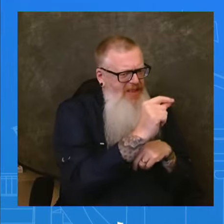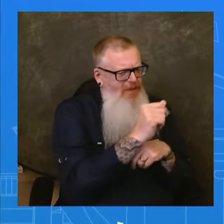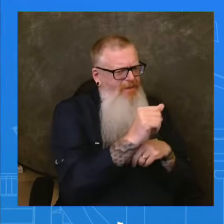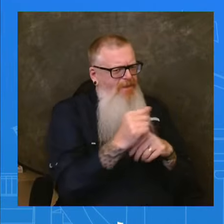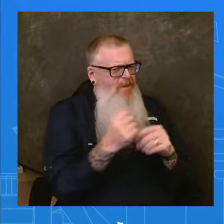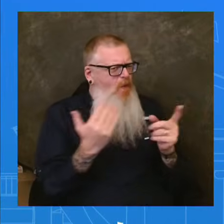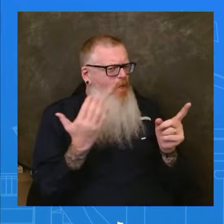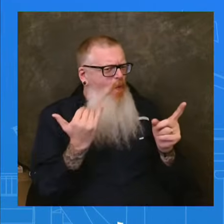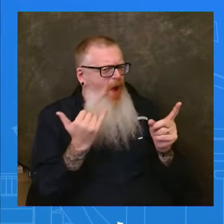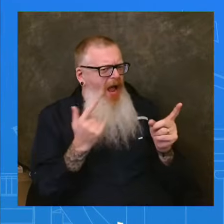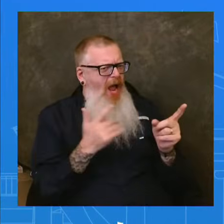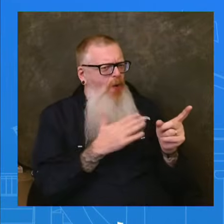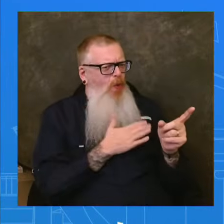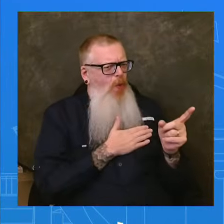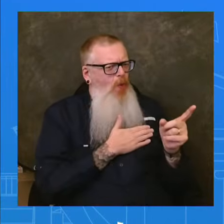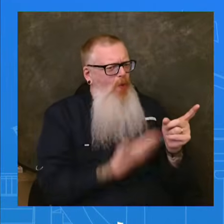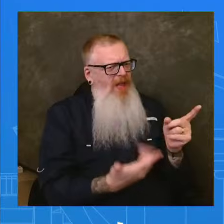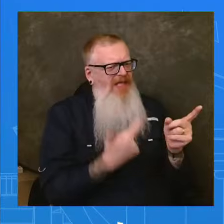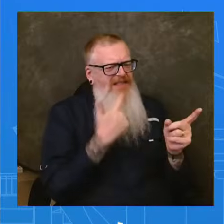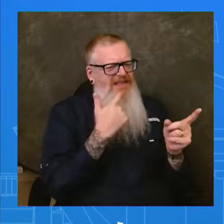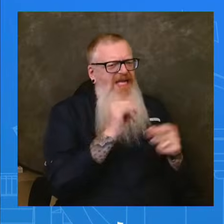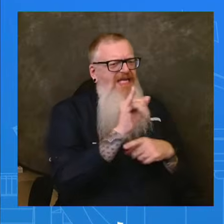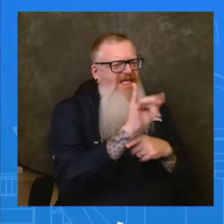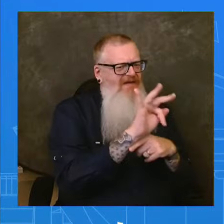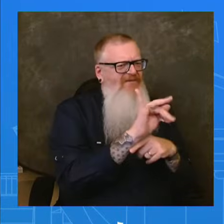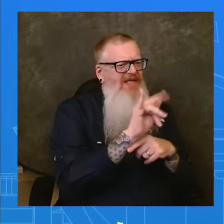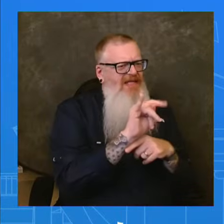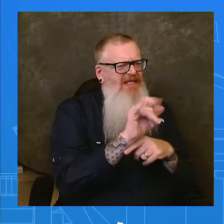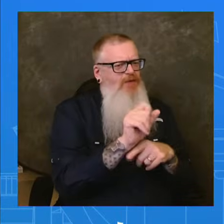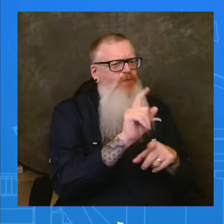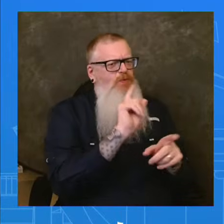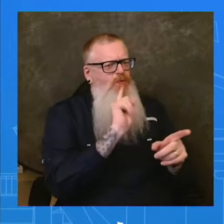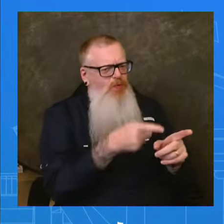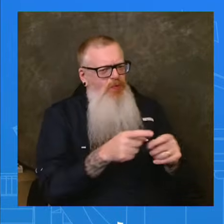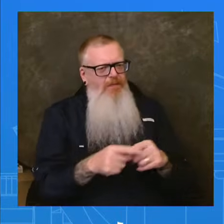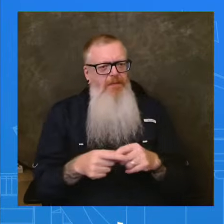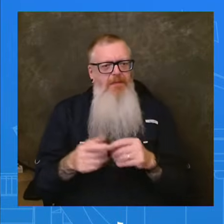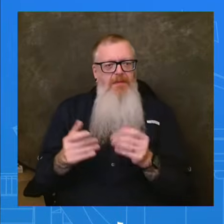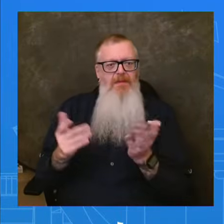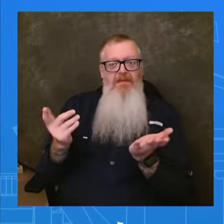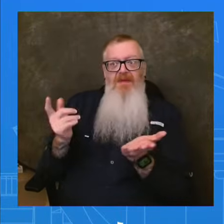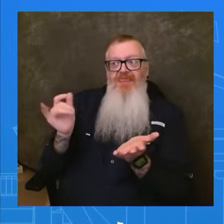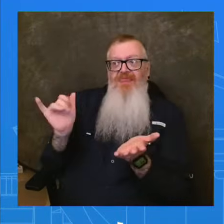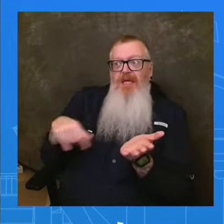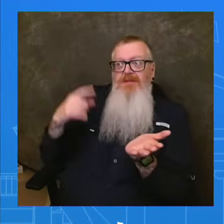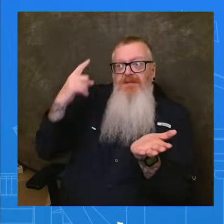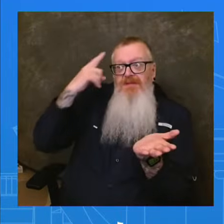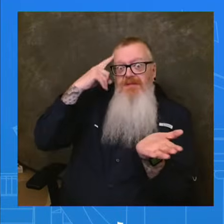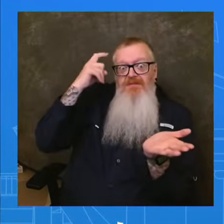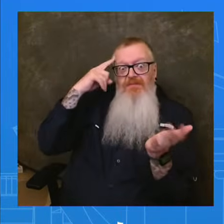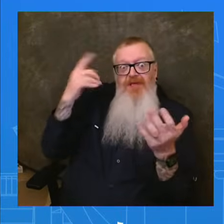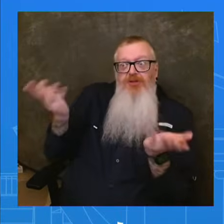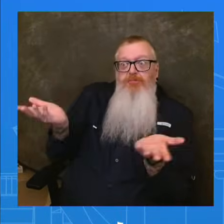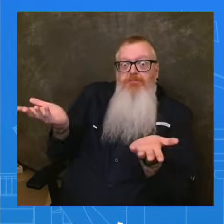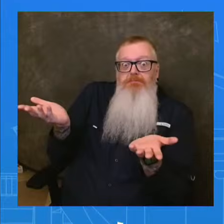The Press: Speculation. Ms. Jean-Pierre: It's speculation, but if it's true -- because I knew -- right? we all knew that you all will have -- will have questions about --